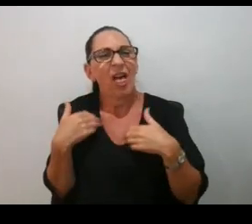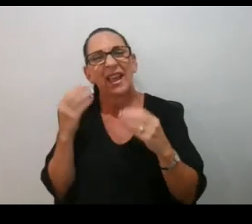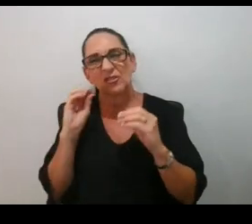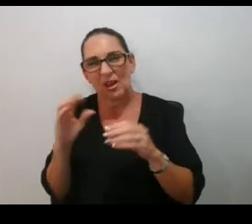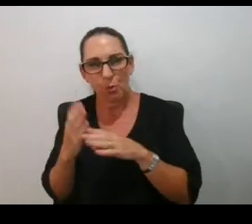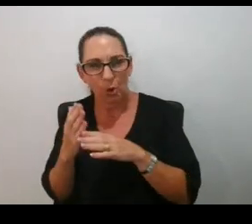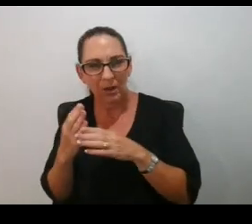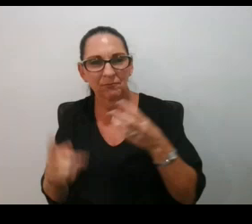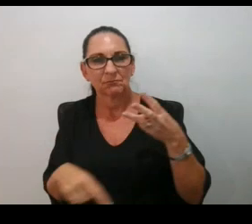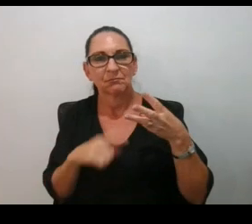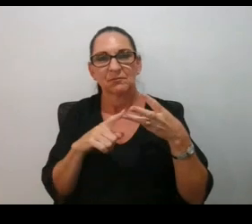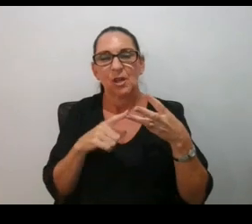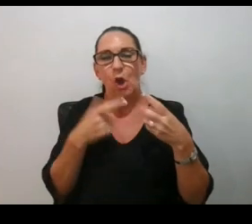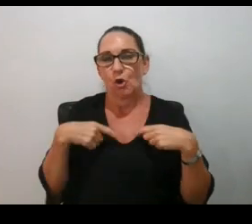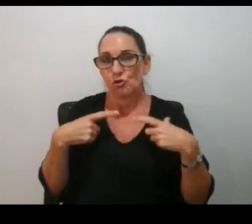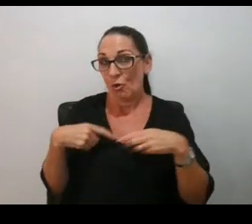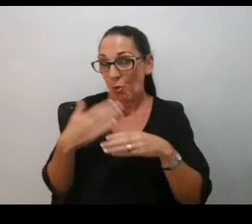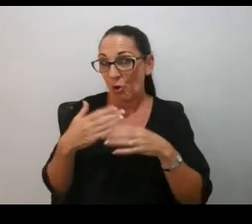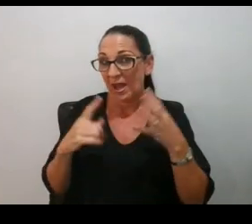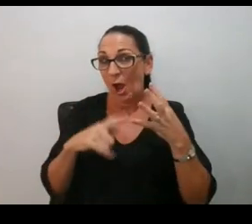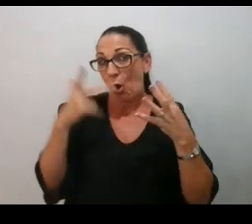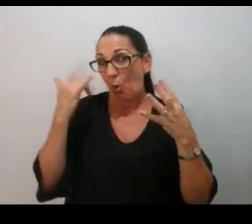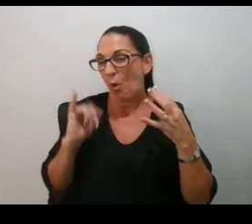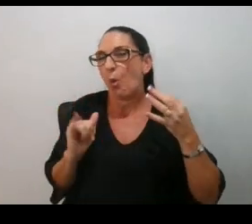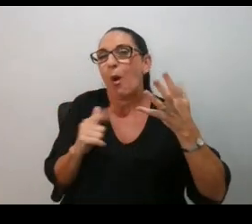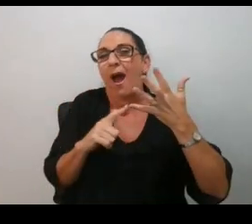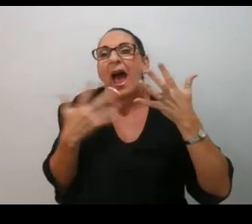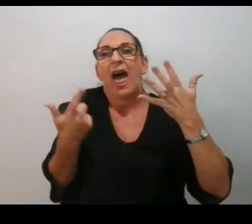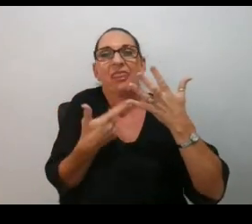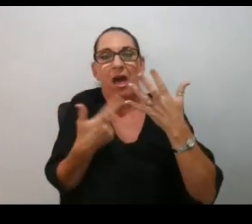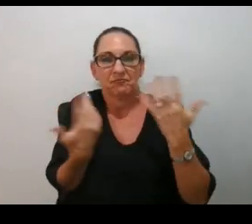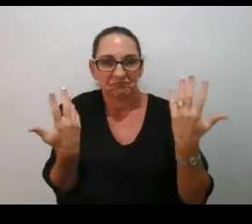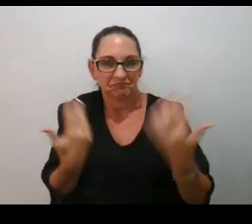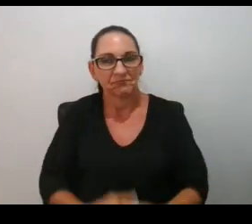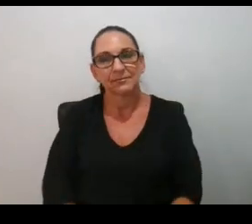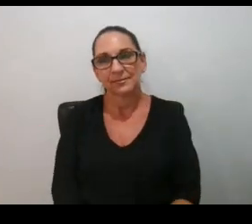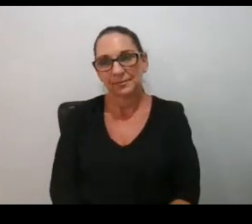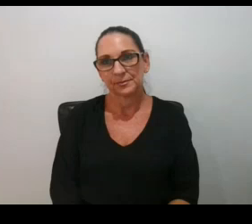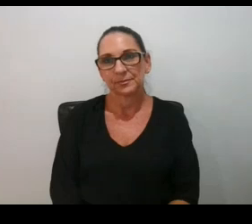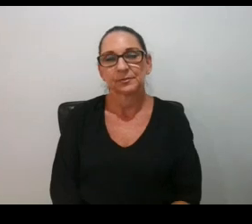you guys five more seconds to do that line so I've got quite a few lawyers joining us